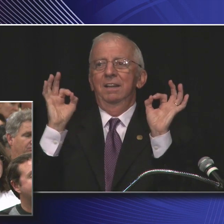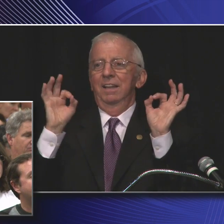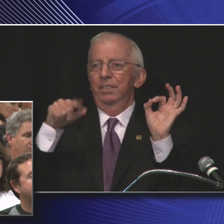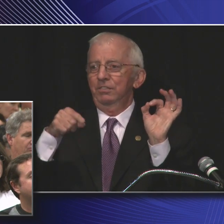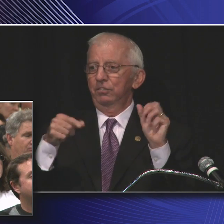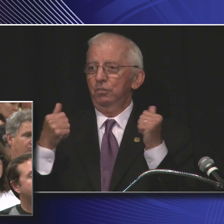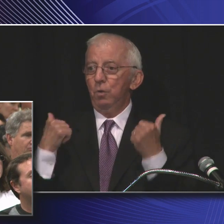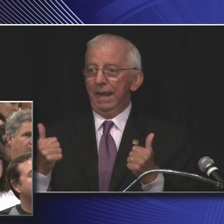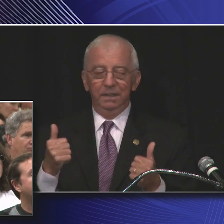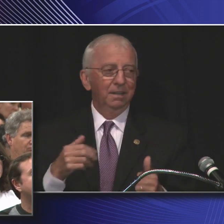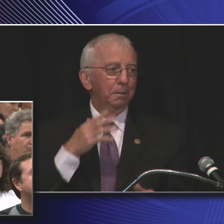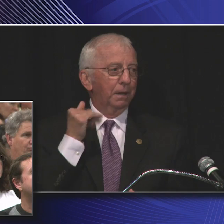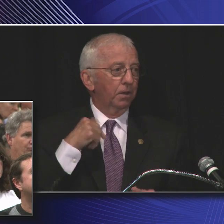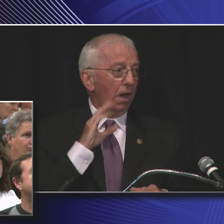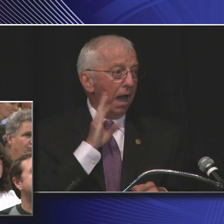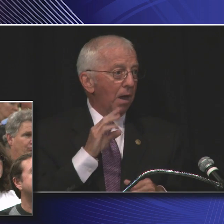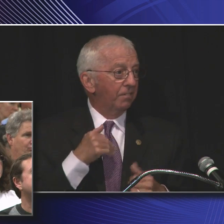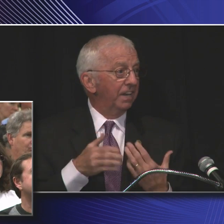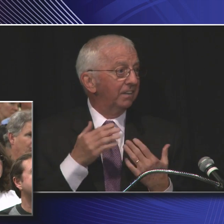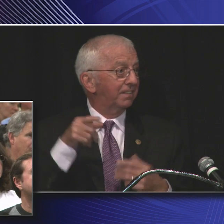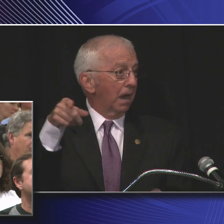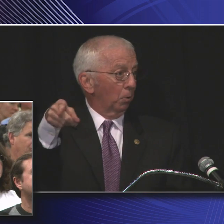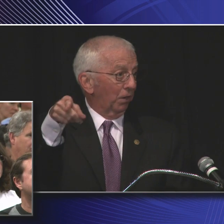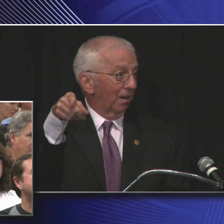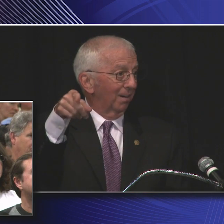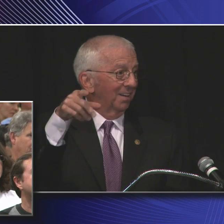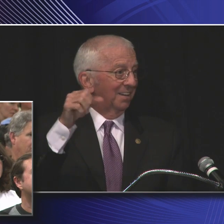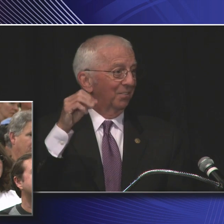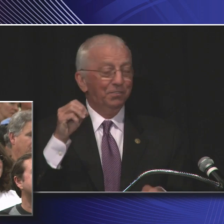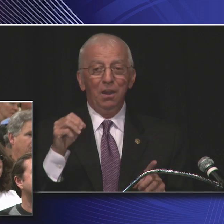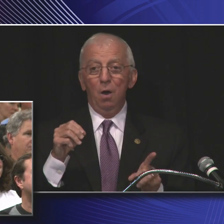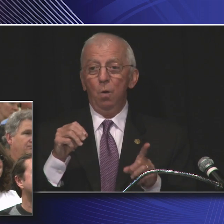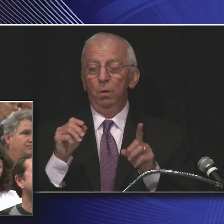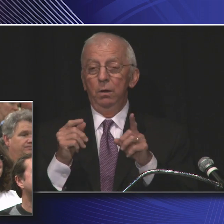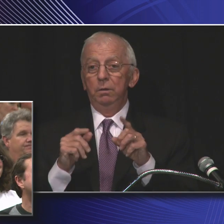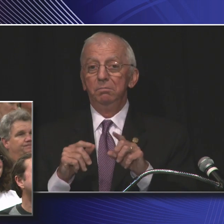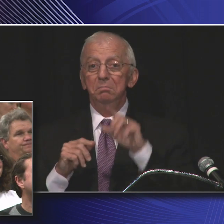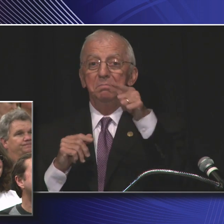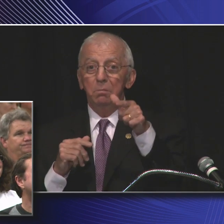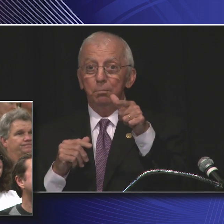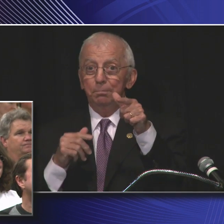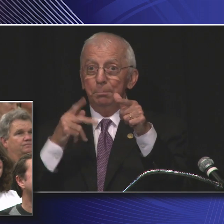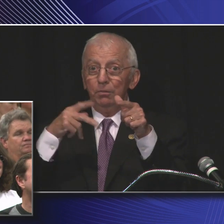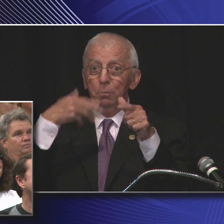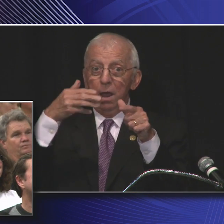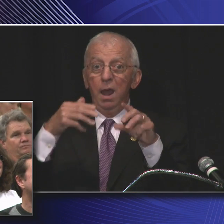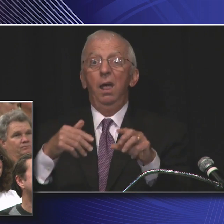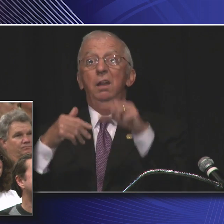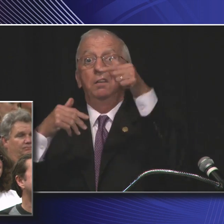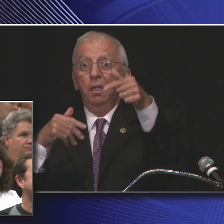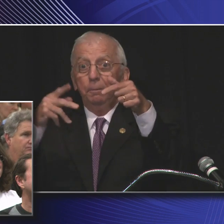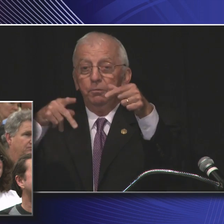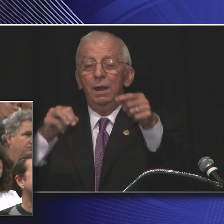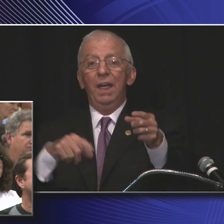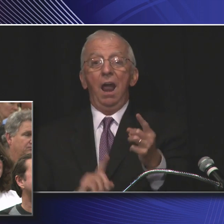This is great because I'll have an easy time with her. So, person went, and another person went,